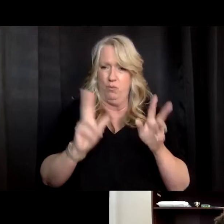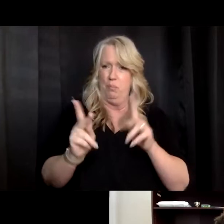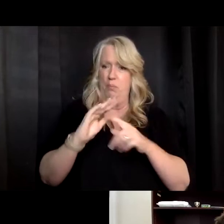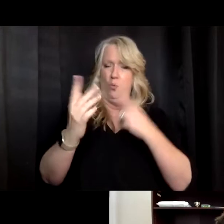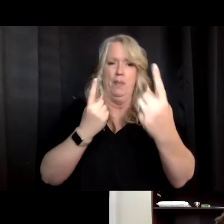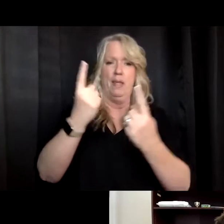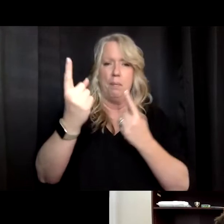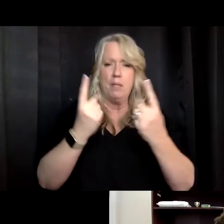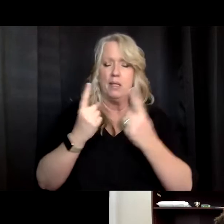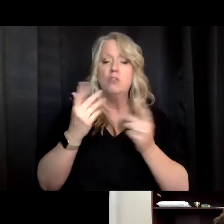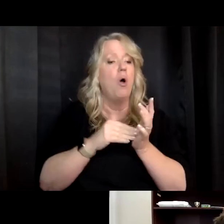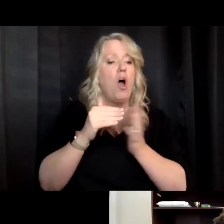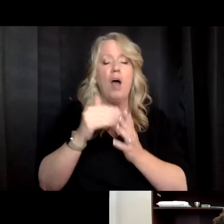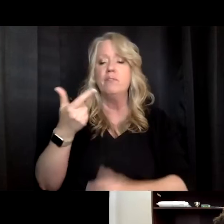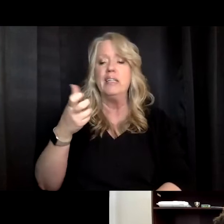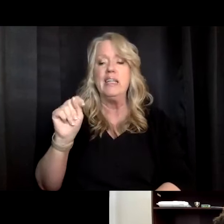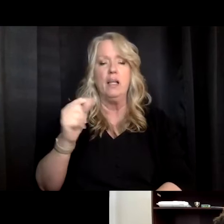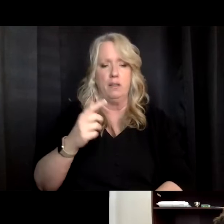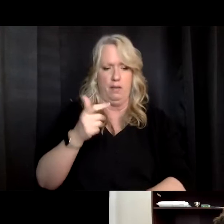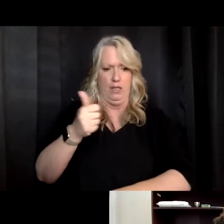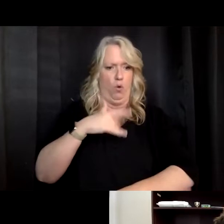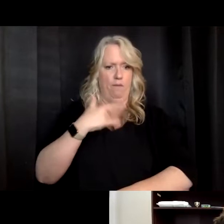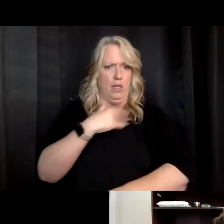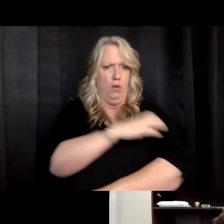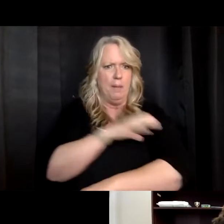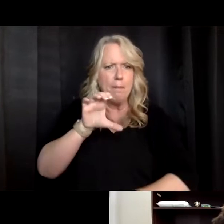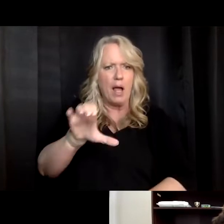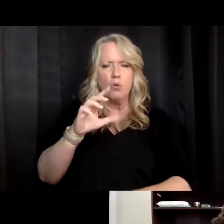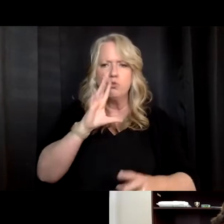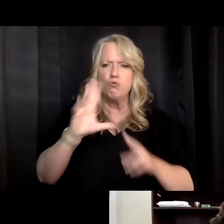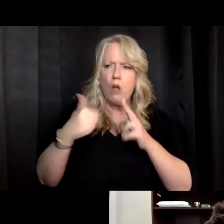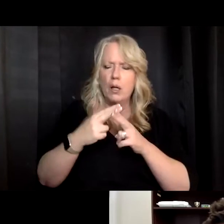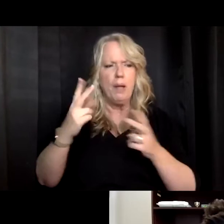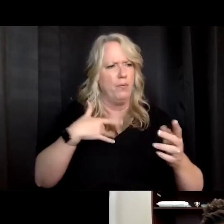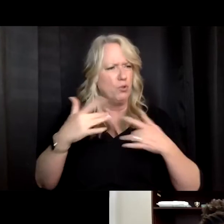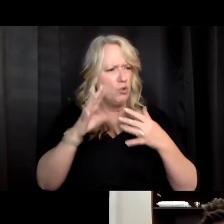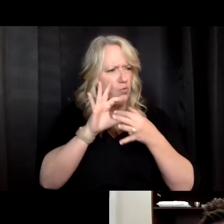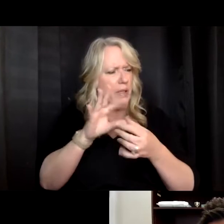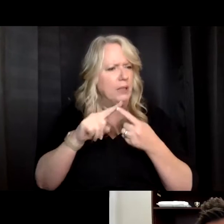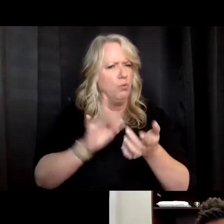A POWERFUL POSITION. POSITION OF POWER IN THESE MOMENTS OF CRISIS WHEN GUSTS COME IN. OFTENTIMES GUEST